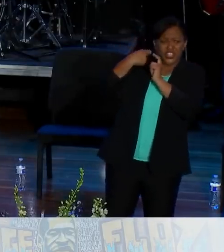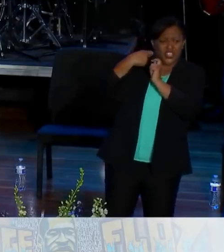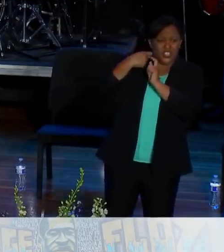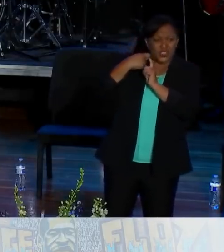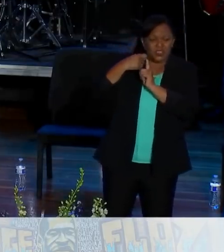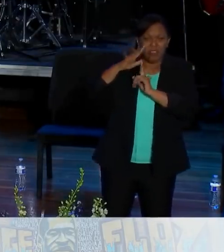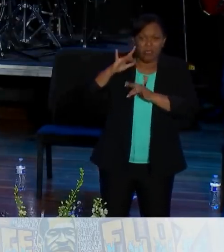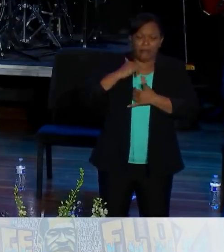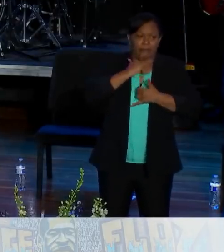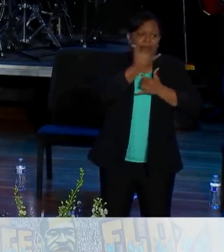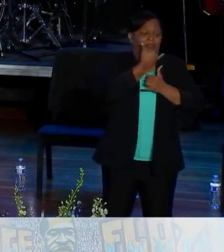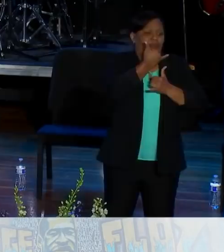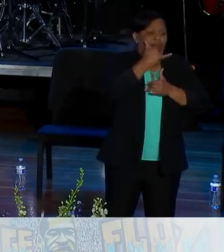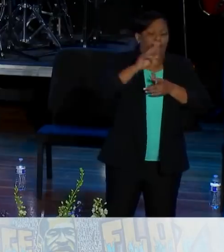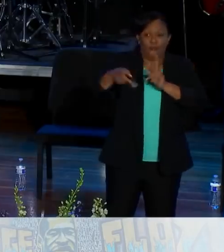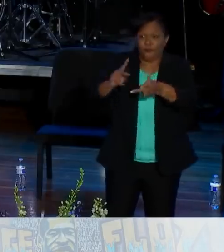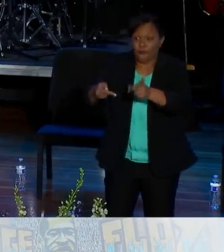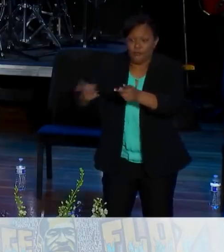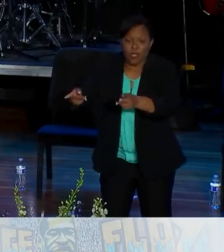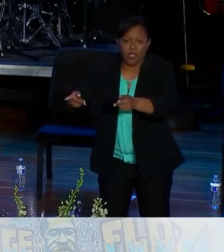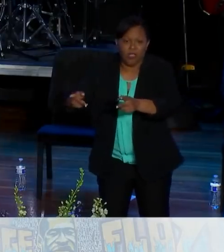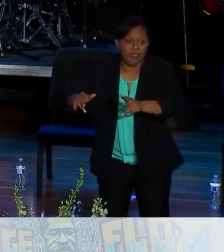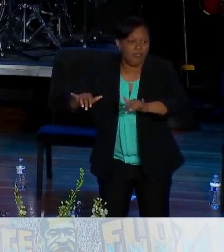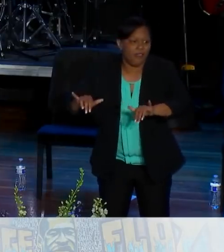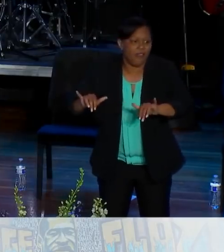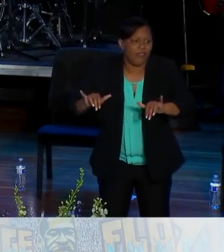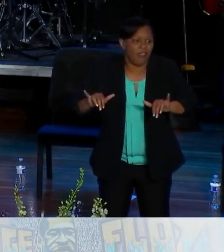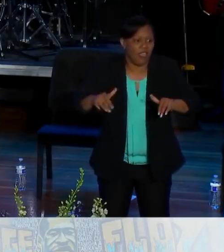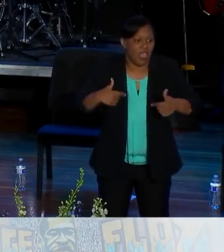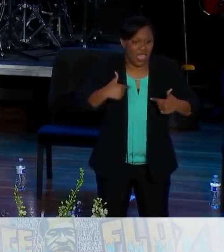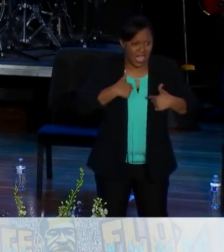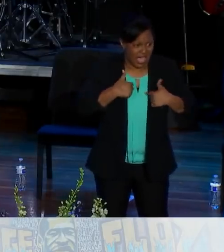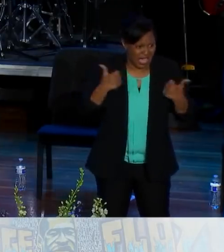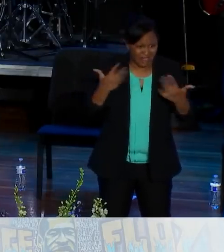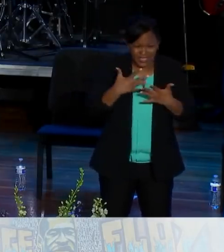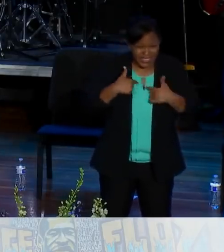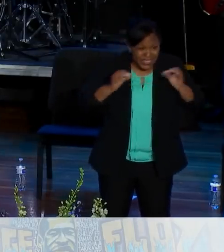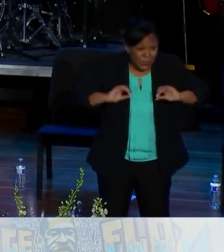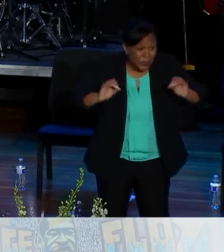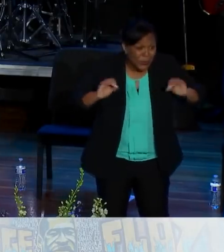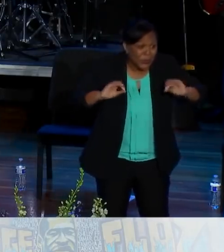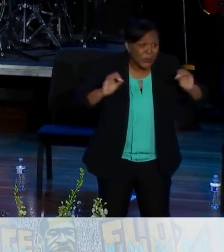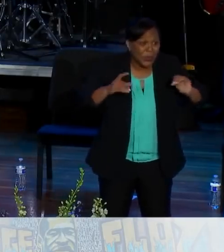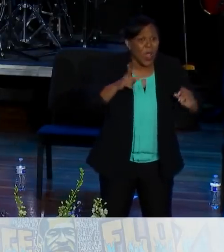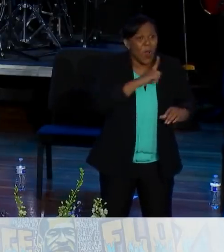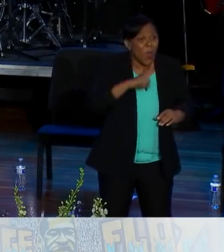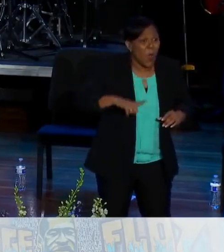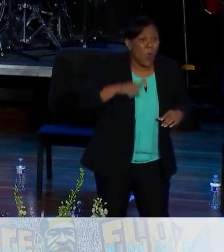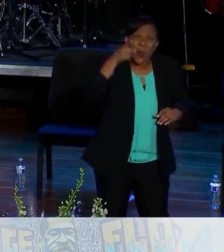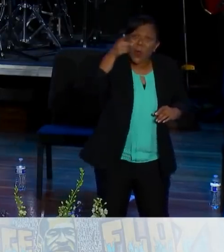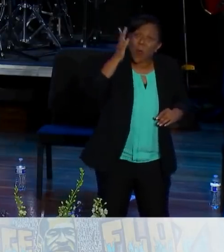AND MY FOES CAME UPON ME TO EAT AT MY FLESH, THEY STUMBLED AND FAIL. THOUGH A HOST SHALL ENCAMP AGAINST ME, MY HEART SHALL NOT